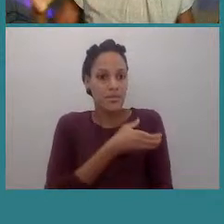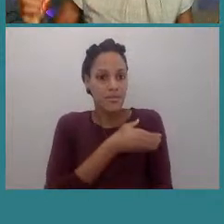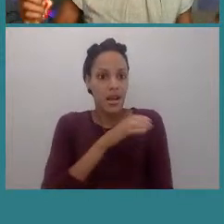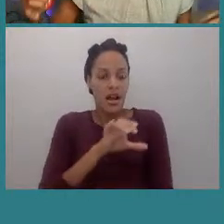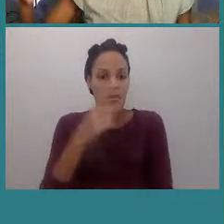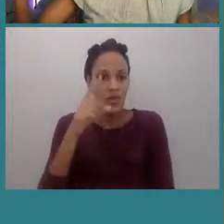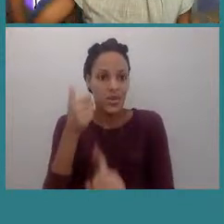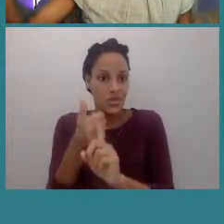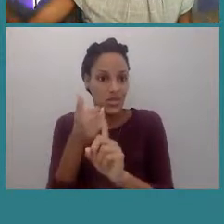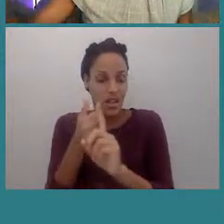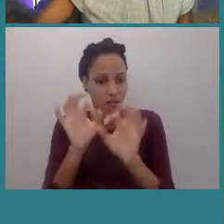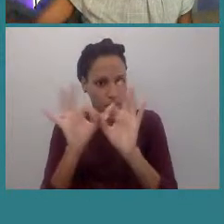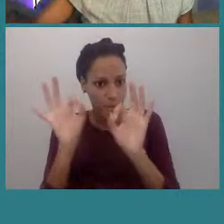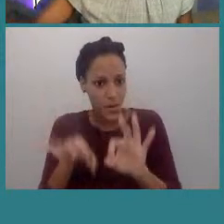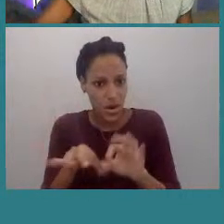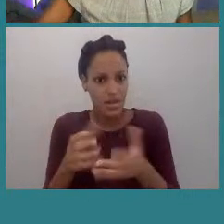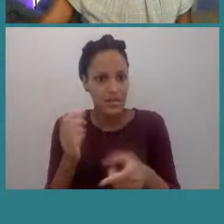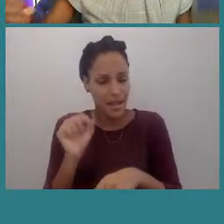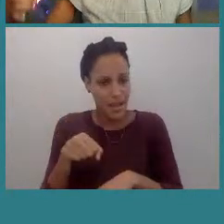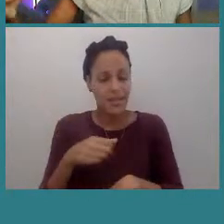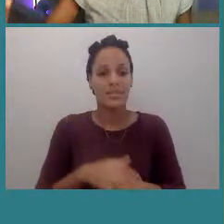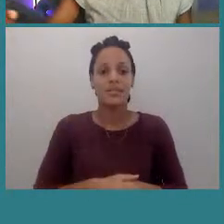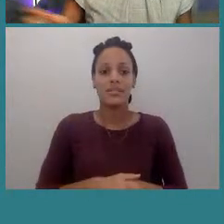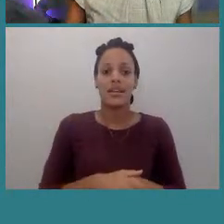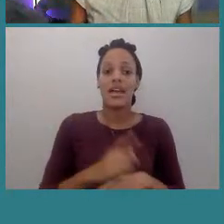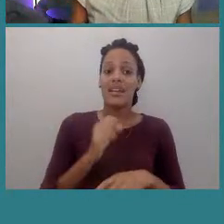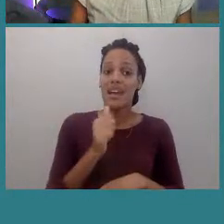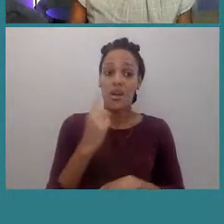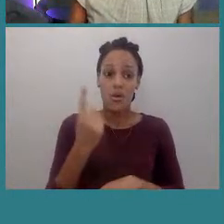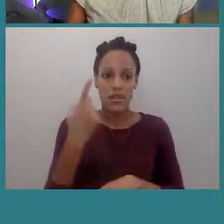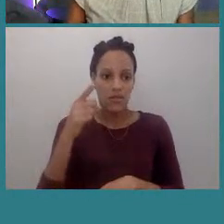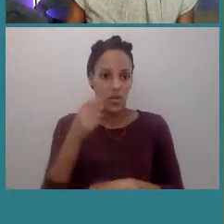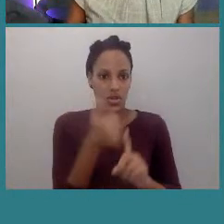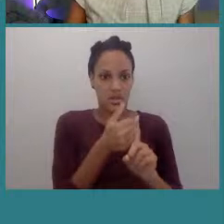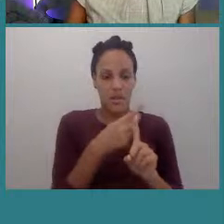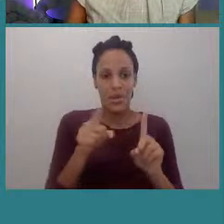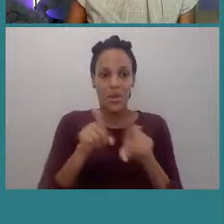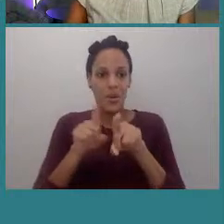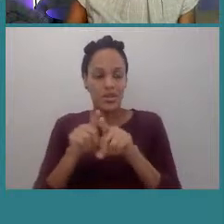being a creative entrepreneur and of course is going to look like some really practical